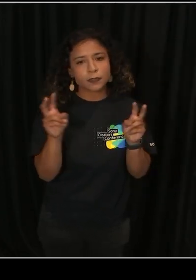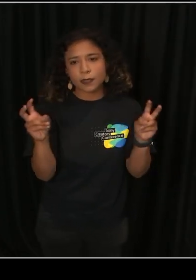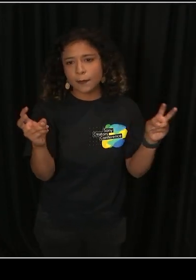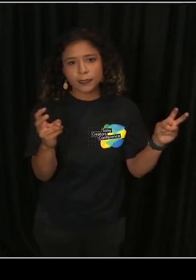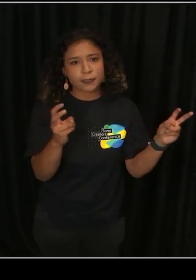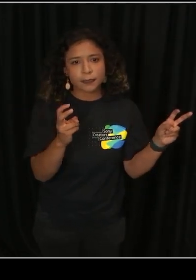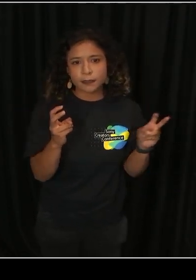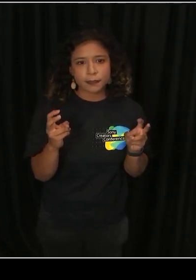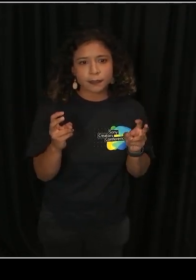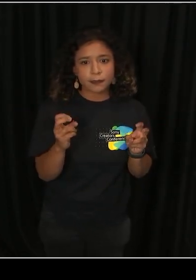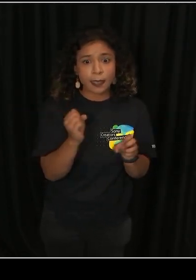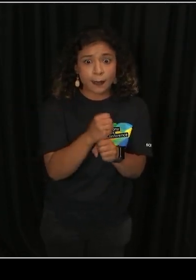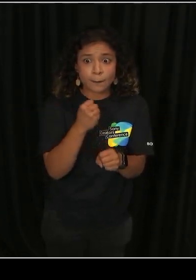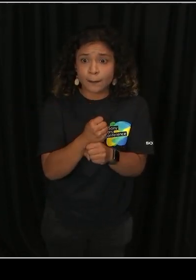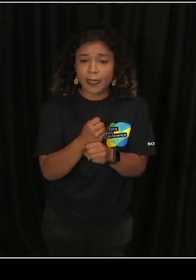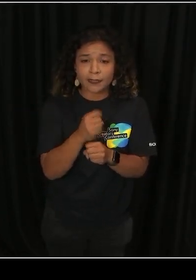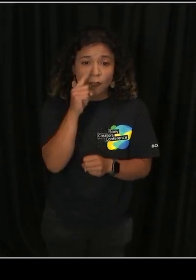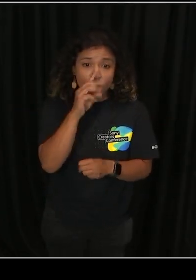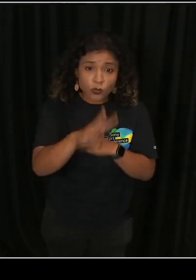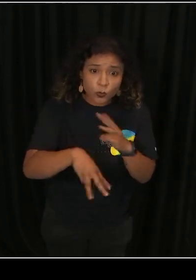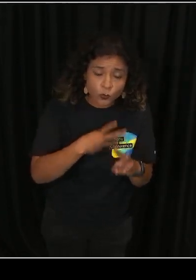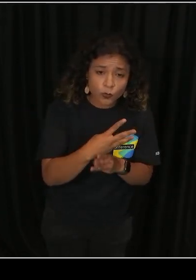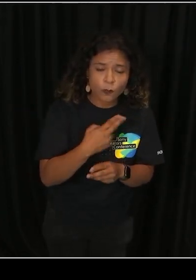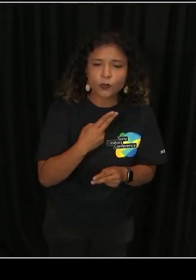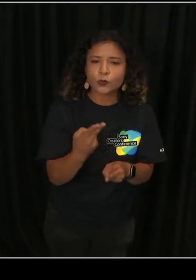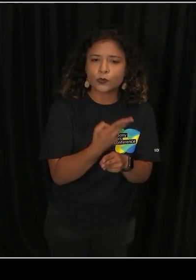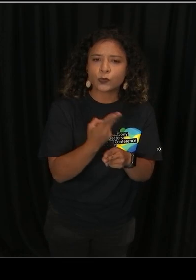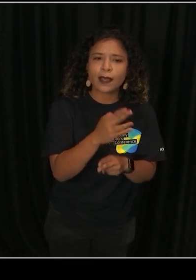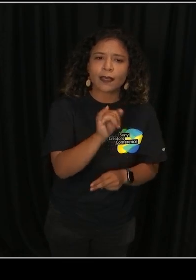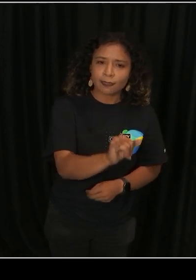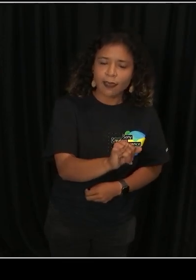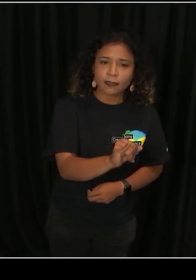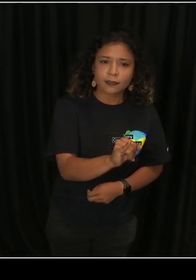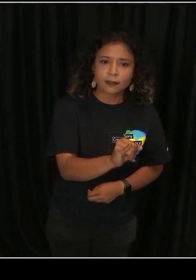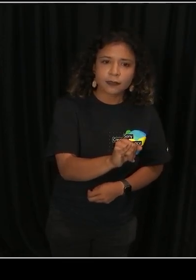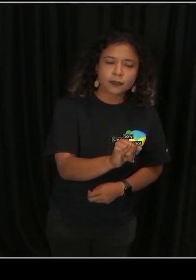to make a virtual world for users to come together with their friends,